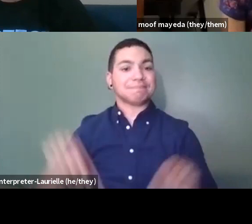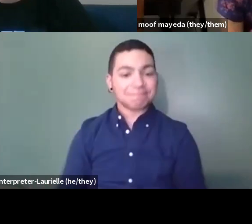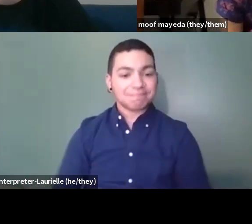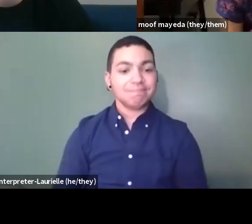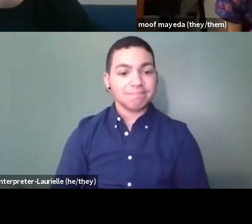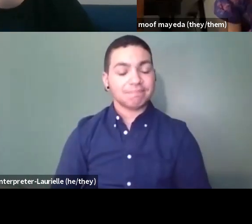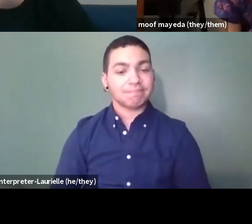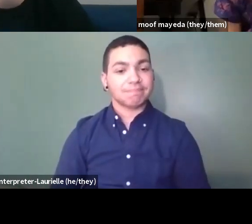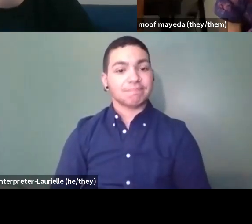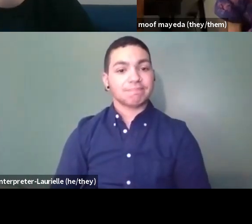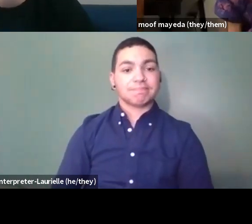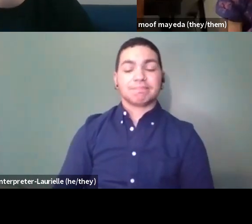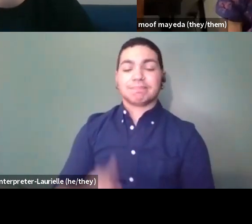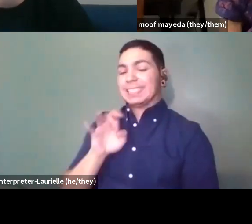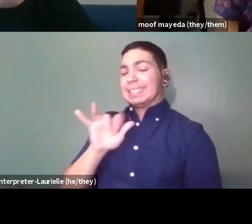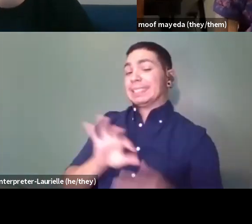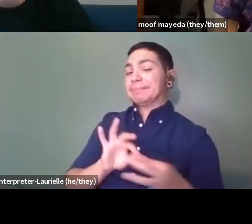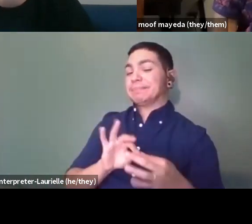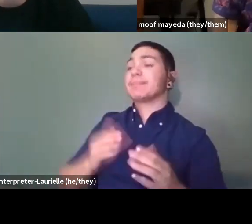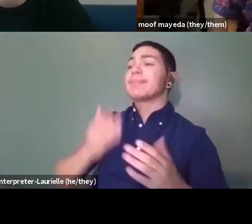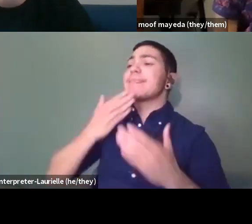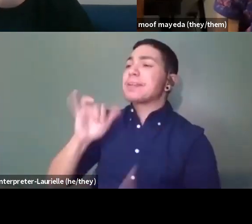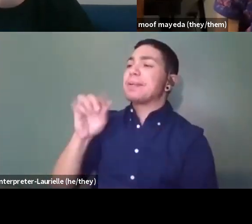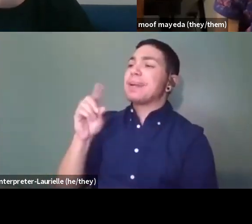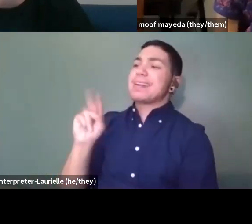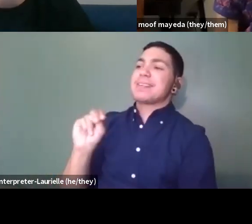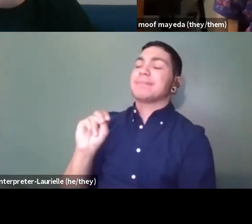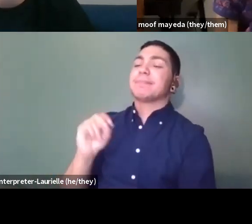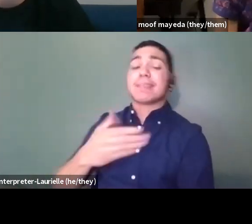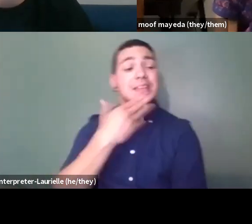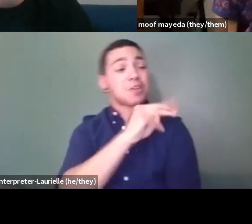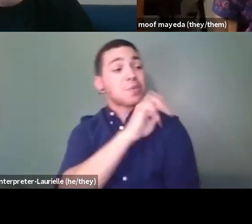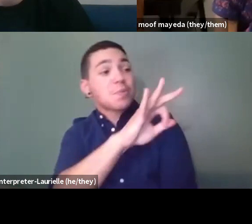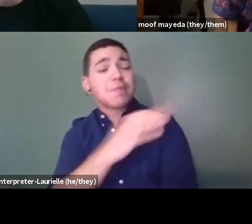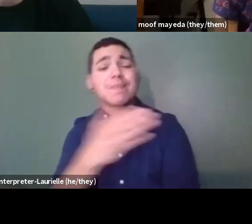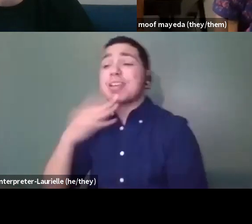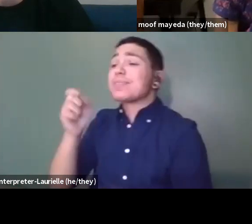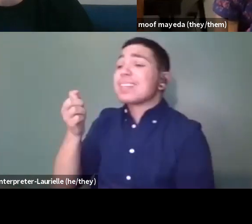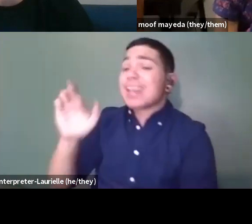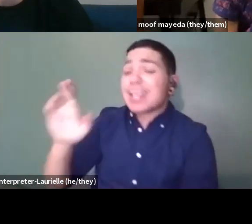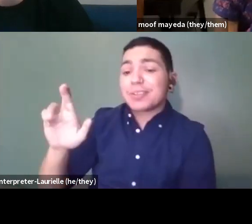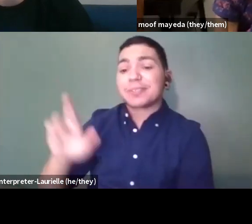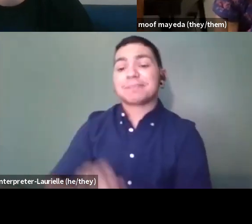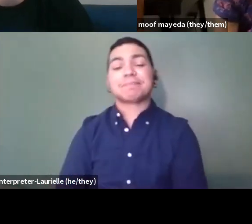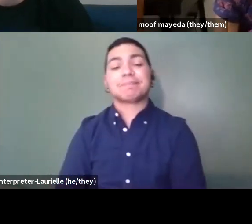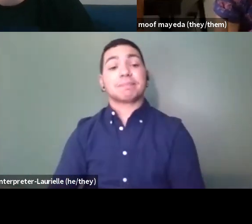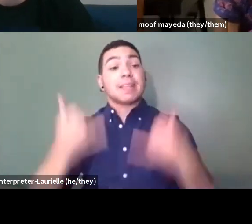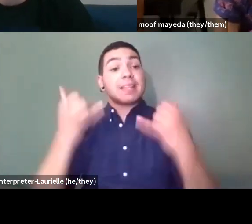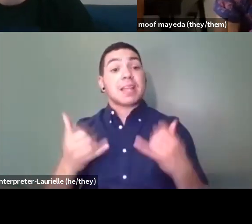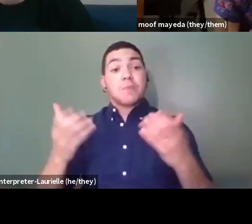nonprofit that is led by and for gender diverse folks.